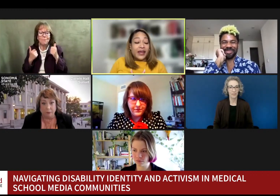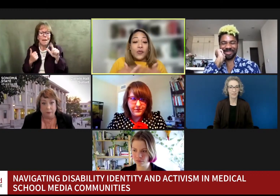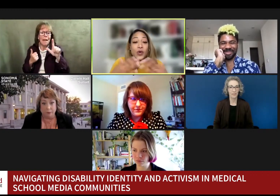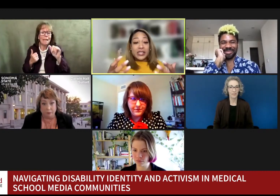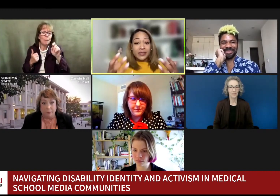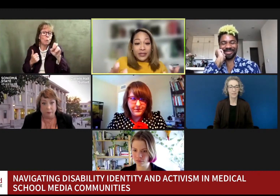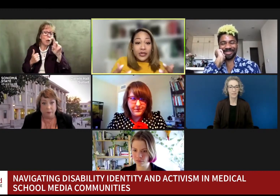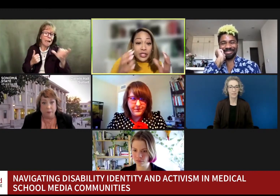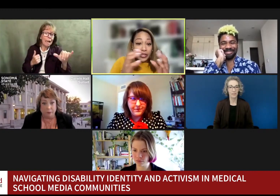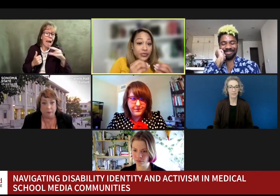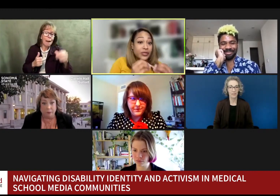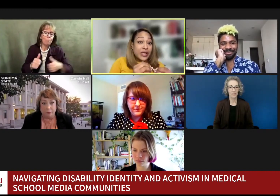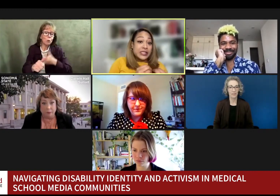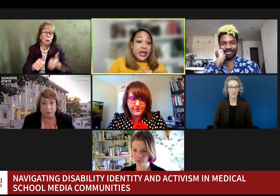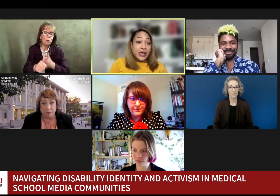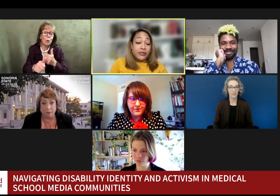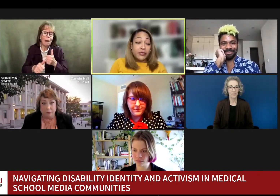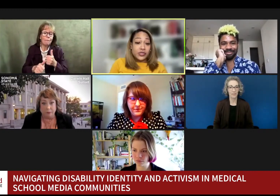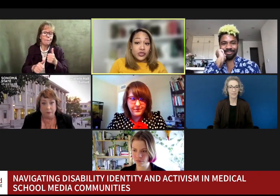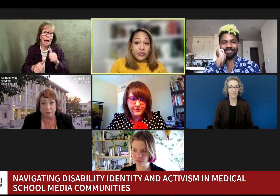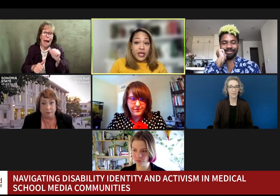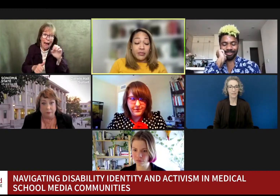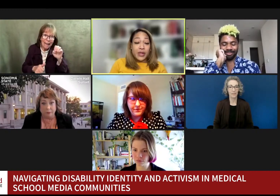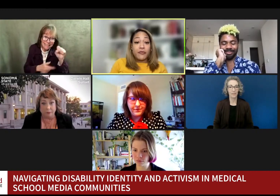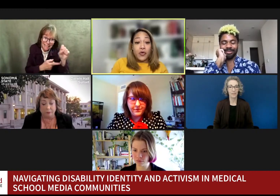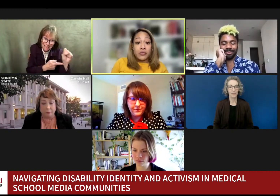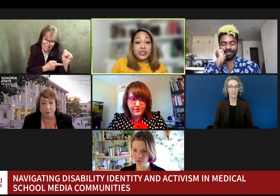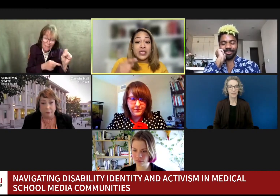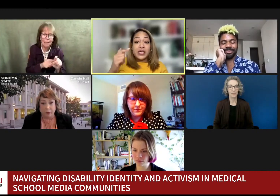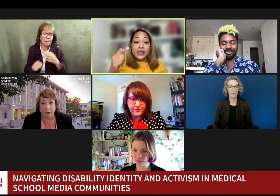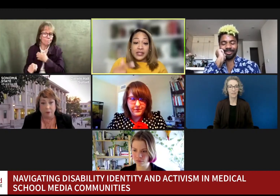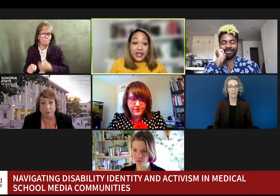And I wasn't literally utilizing any of those social media platforms until I